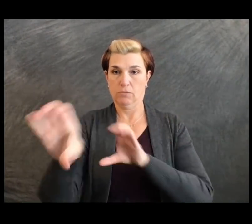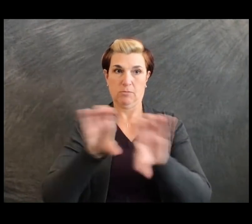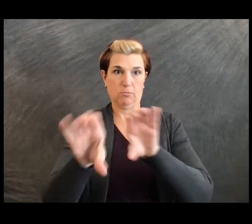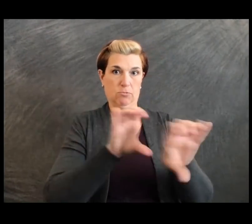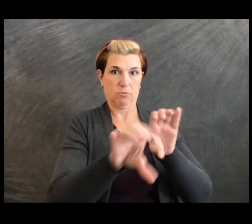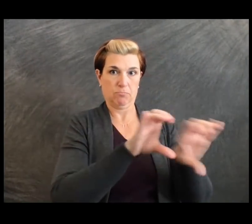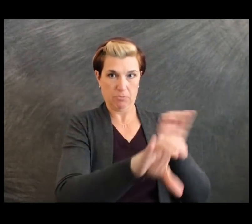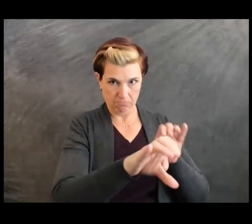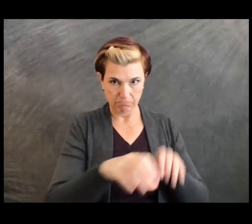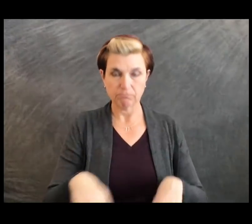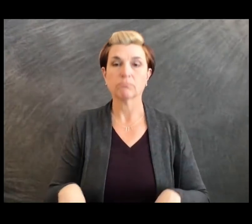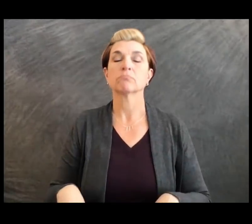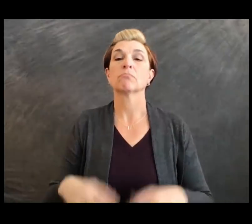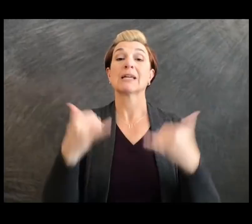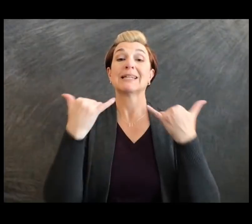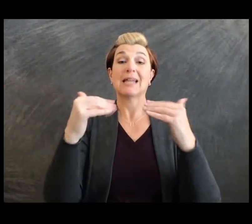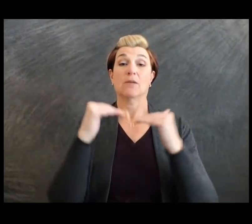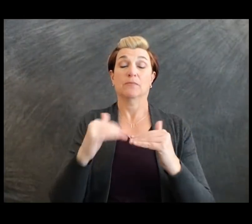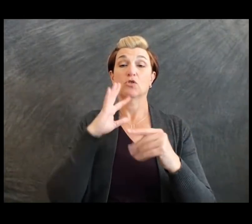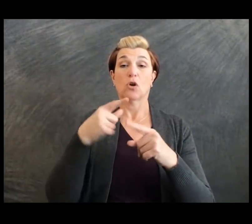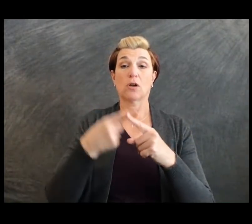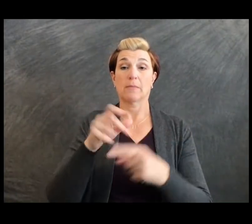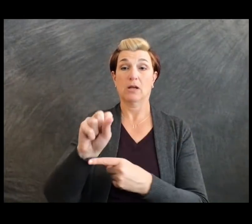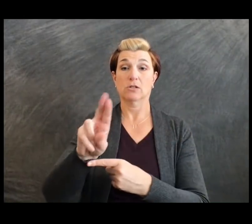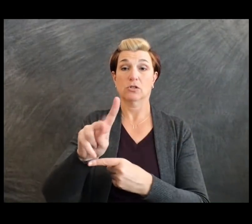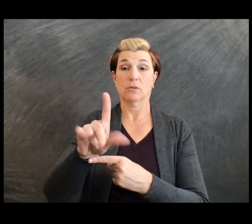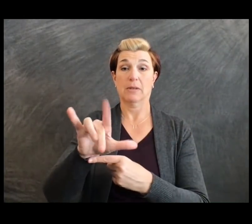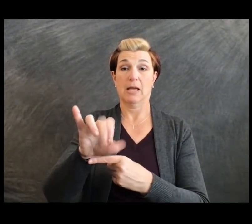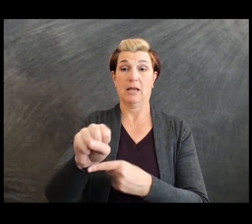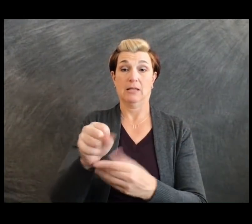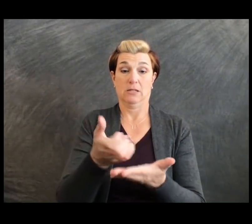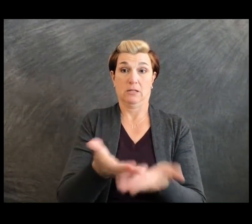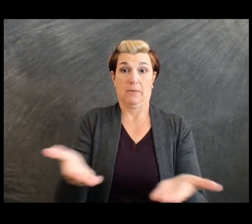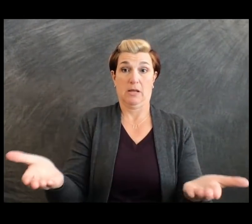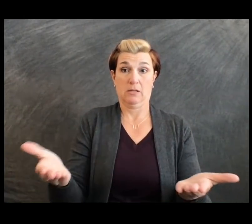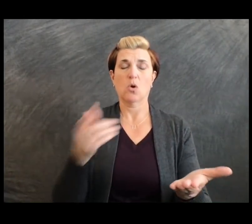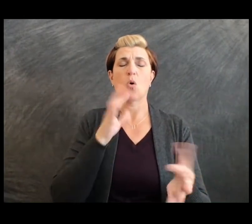applies it is of the utmost importance that requests for assistance especially